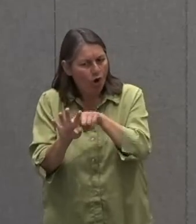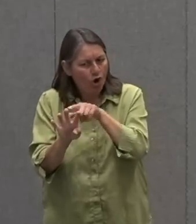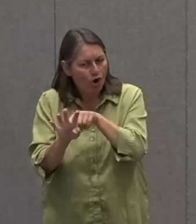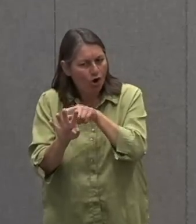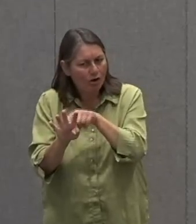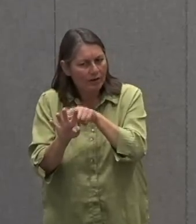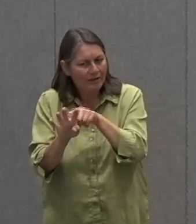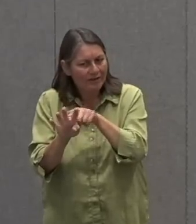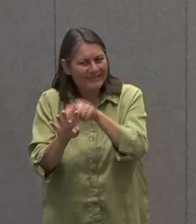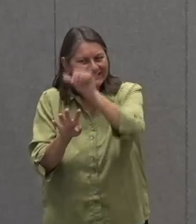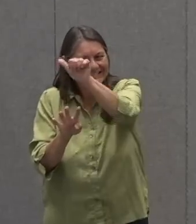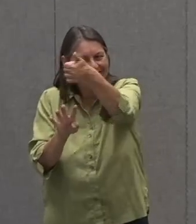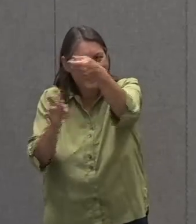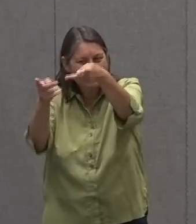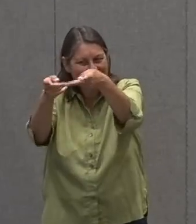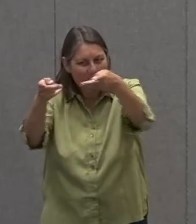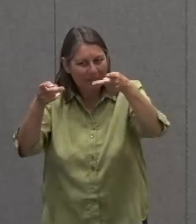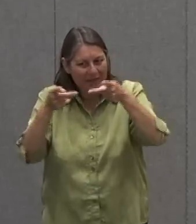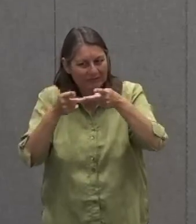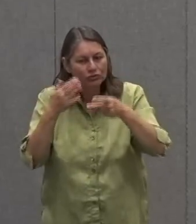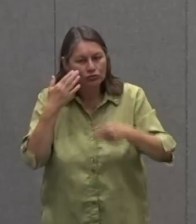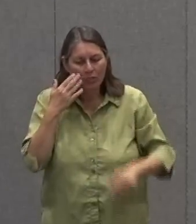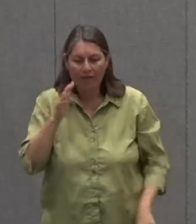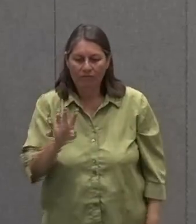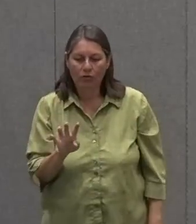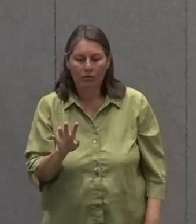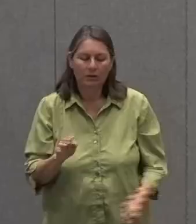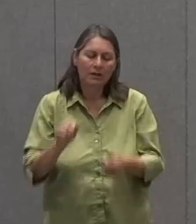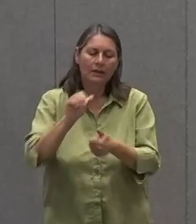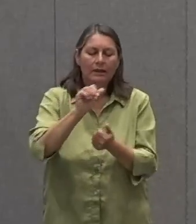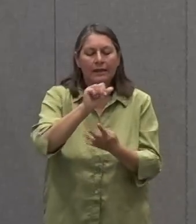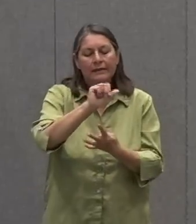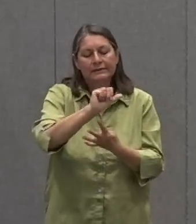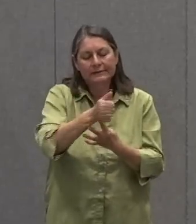I know that there are four tens, 10, 20, 30, 40,